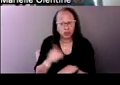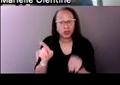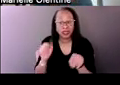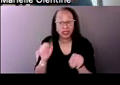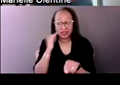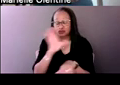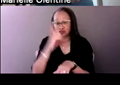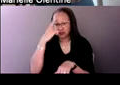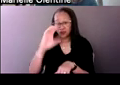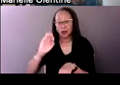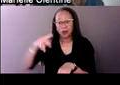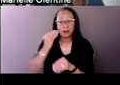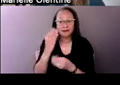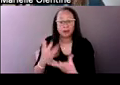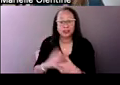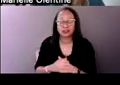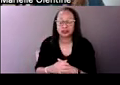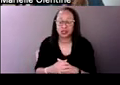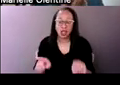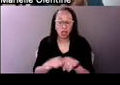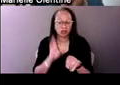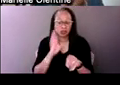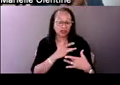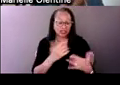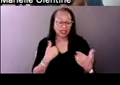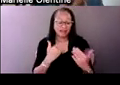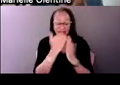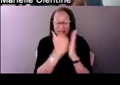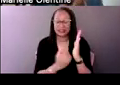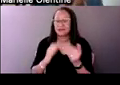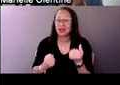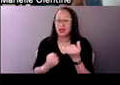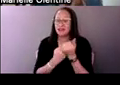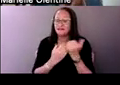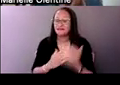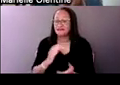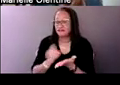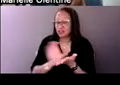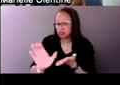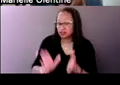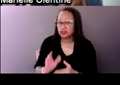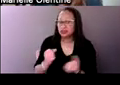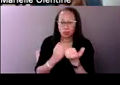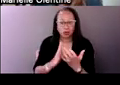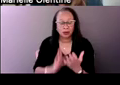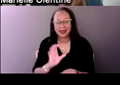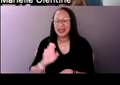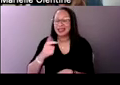Promises" is 61. It's an odd length, too, so it's really smart to look at those. I'm going to go to my next slide, because many of those things on the next slide -- sometimes, you